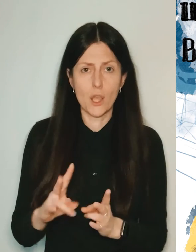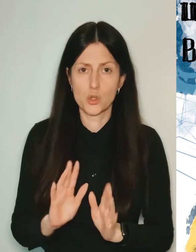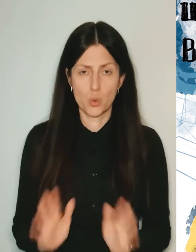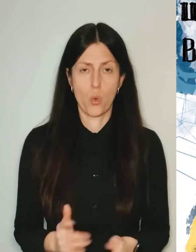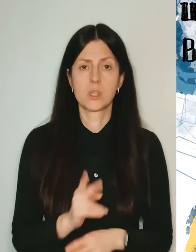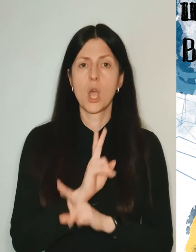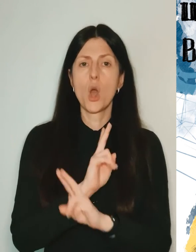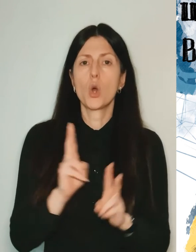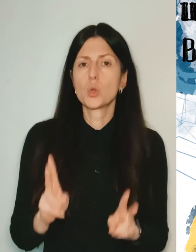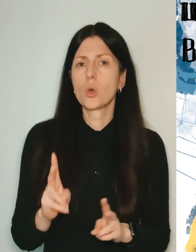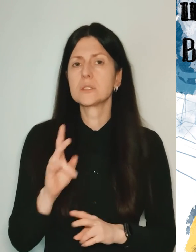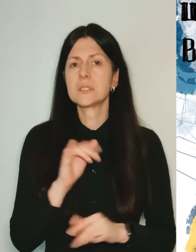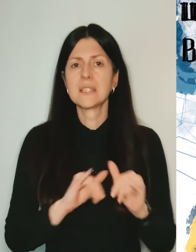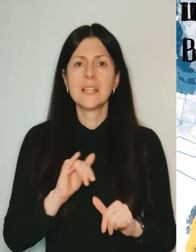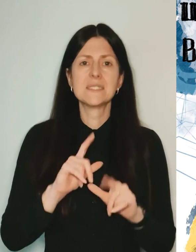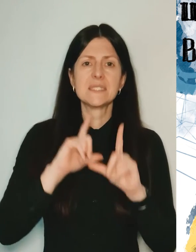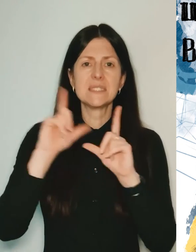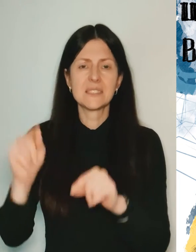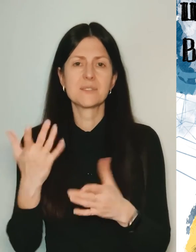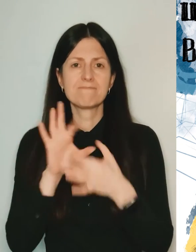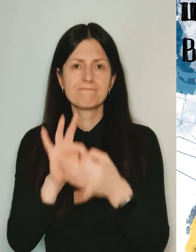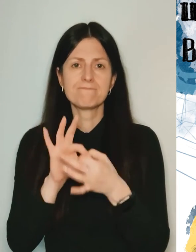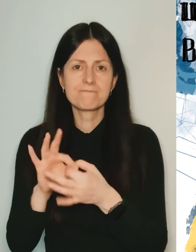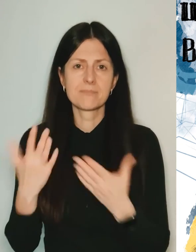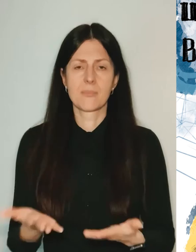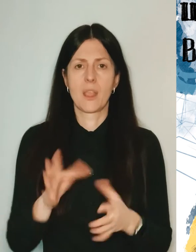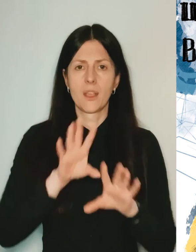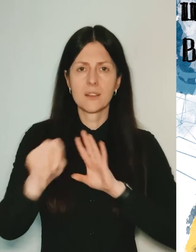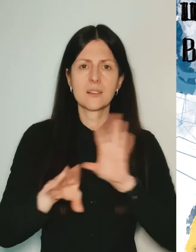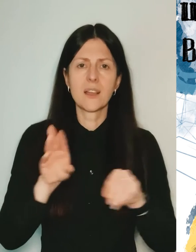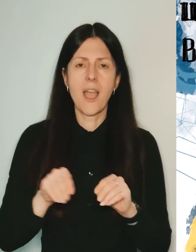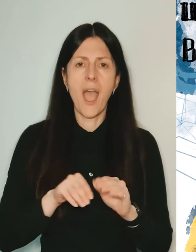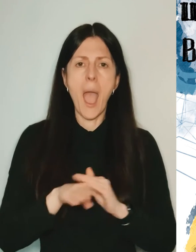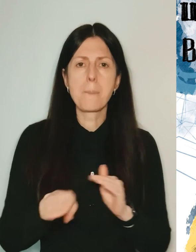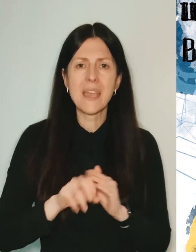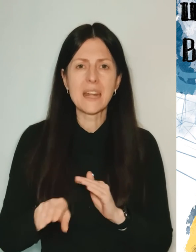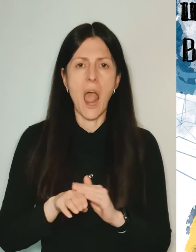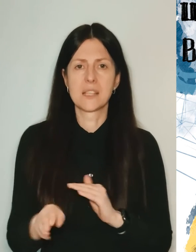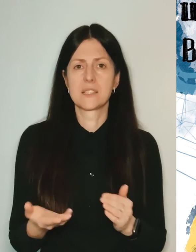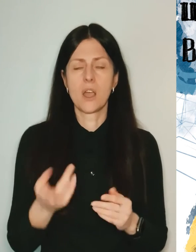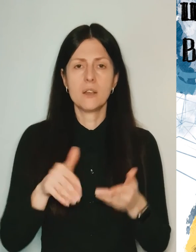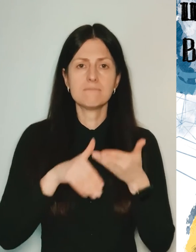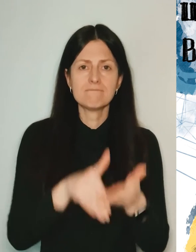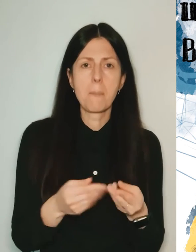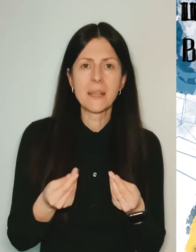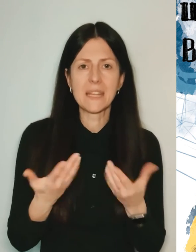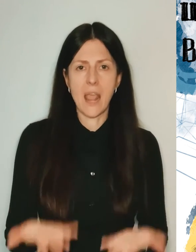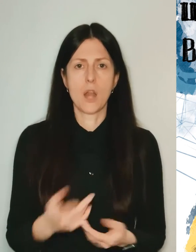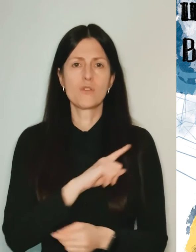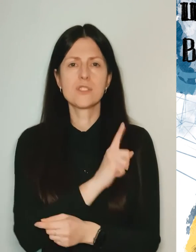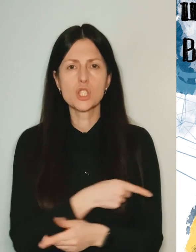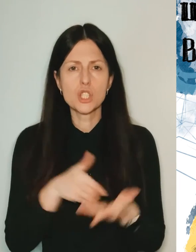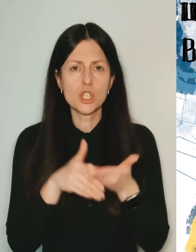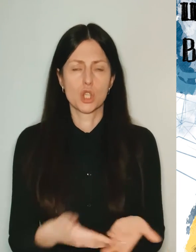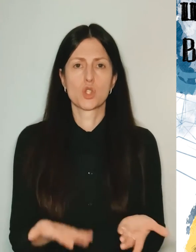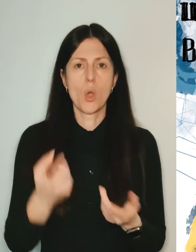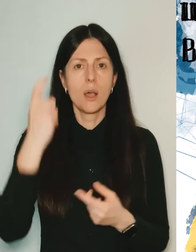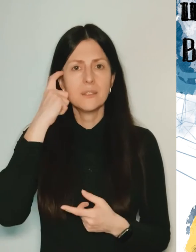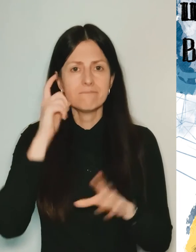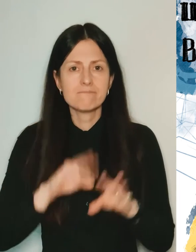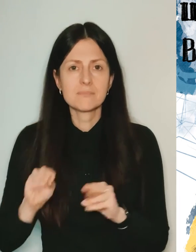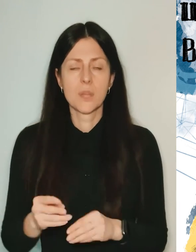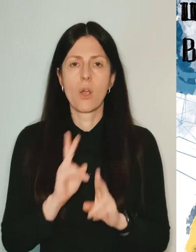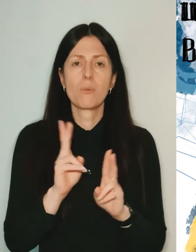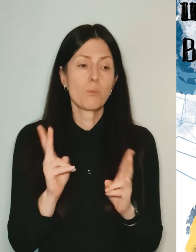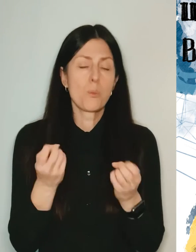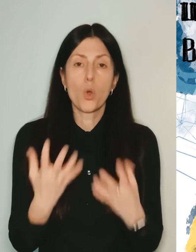someone - to go somewhere to arrange a community, to resettle emigrants, to help financially, to help physically, to help mentally, to just hug someone,